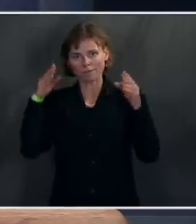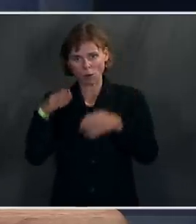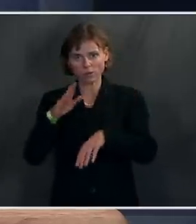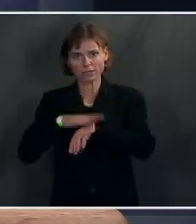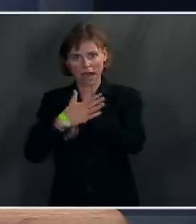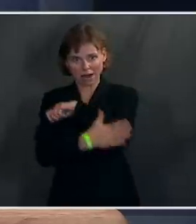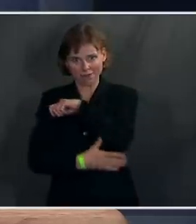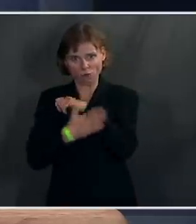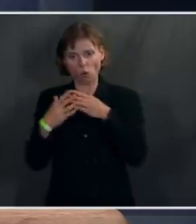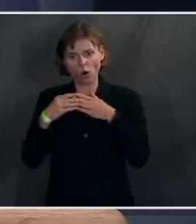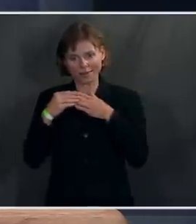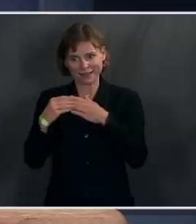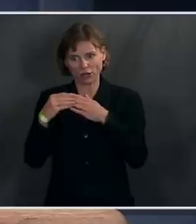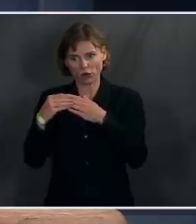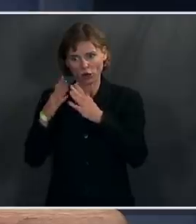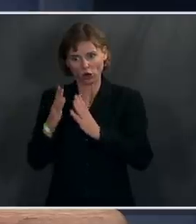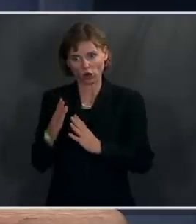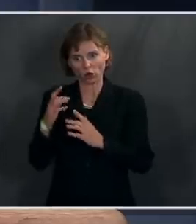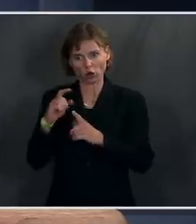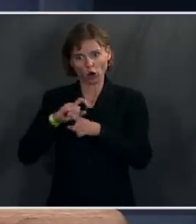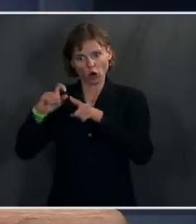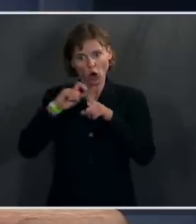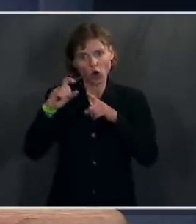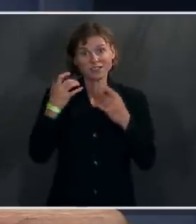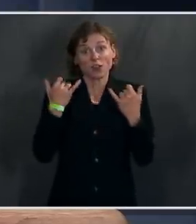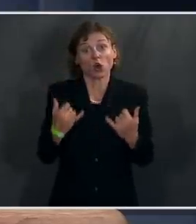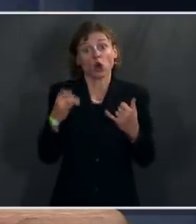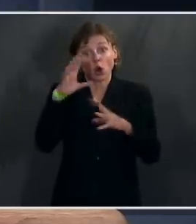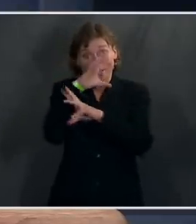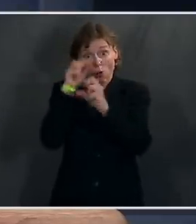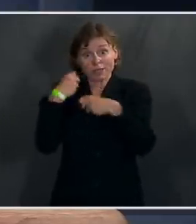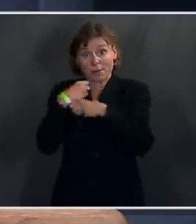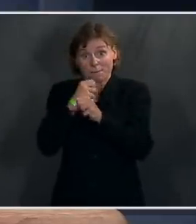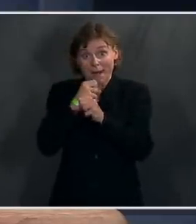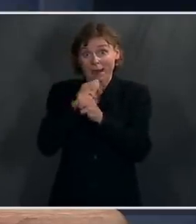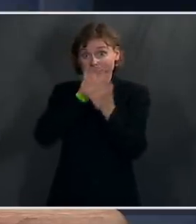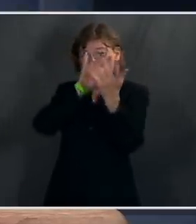the current President of the United States is making to global leaders in an effort to rebuild our place in the world